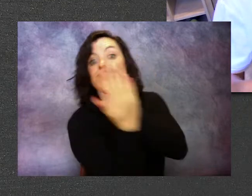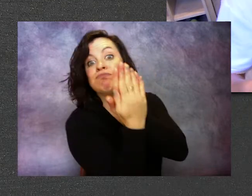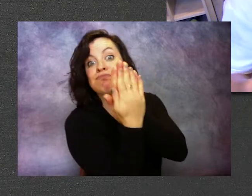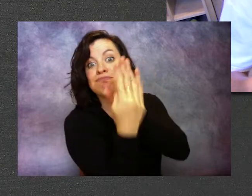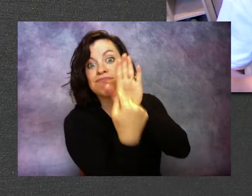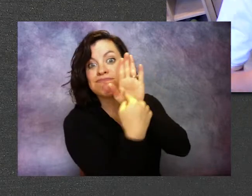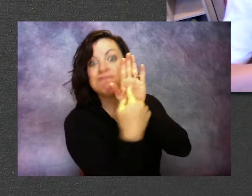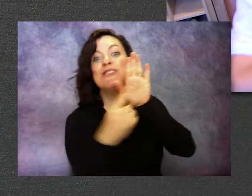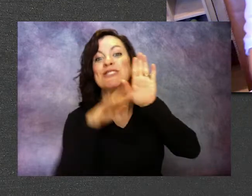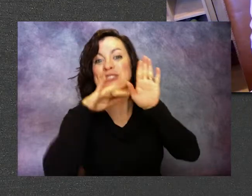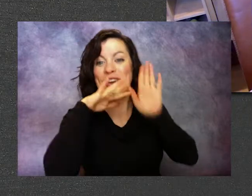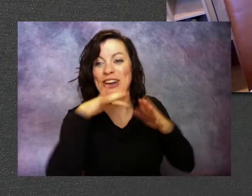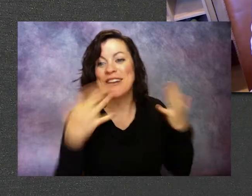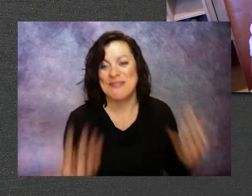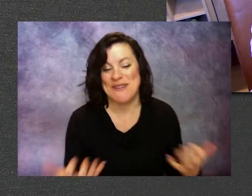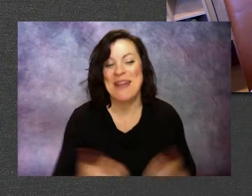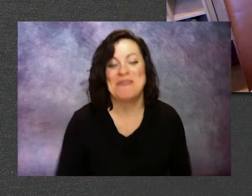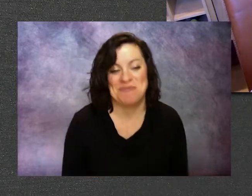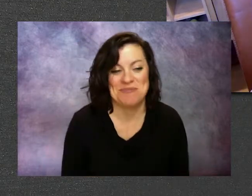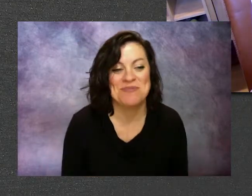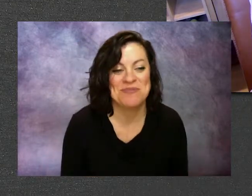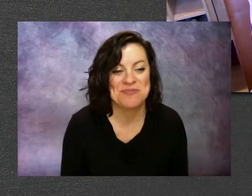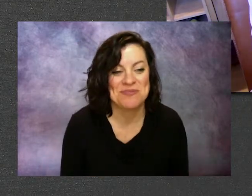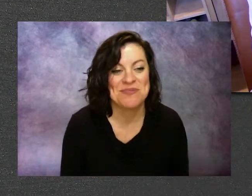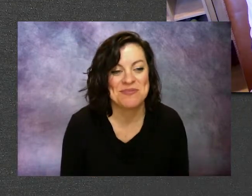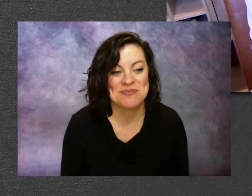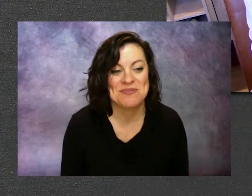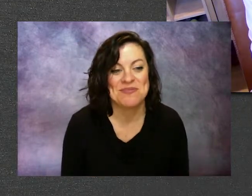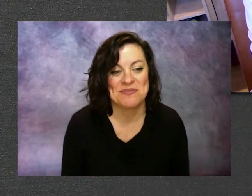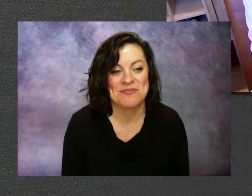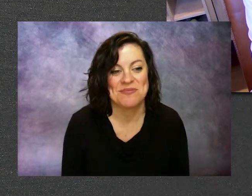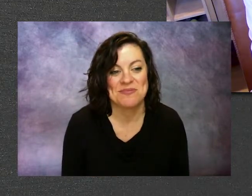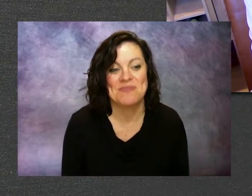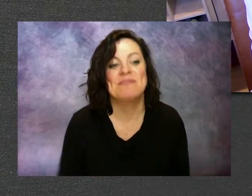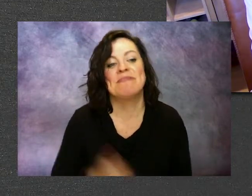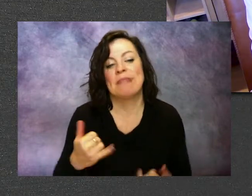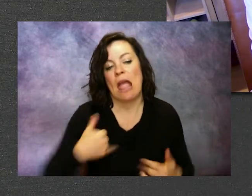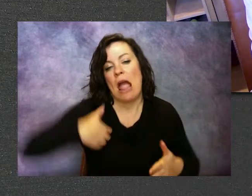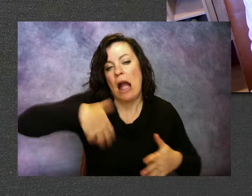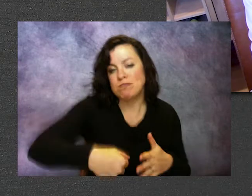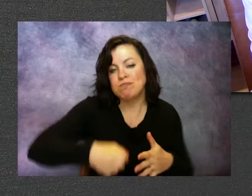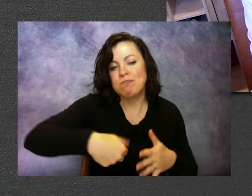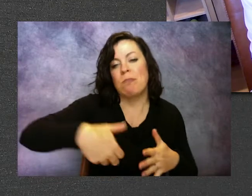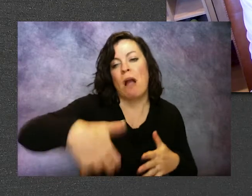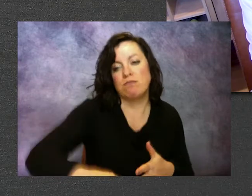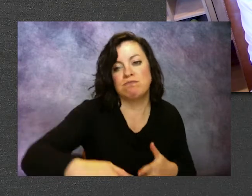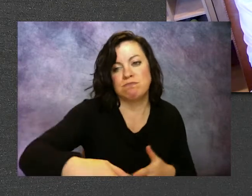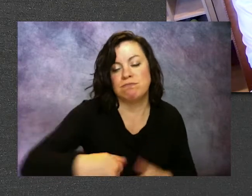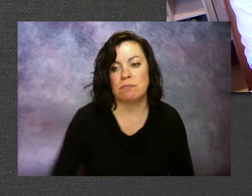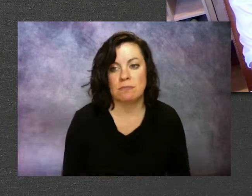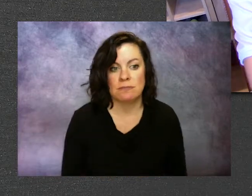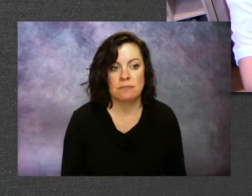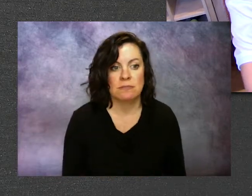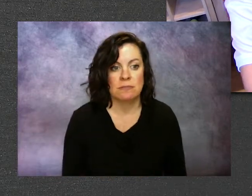Sure. Okay, watch your fingers. Okay. Almost took off one of his cute white spots there.